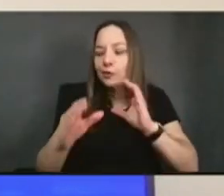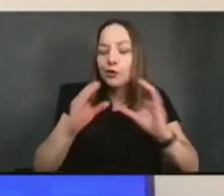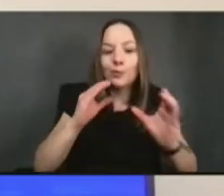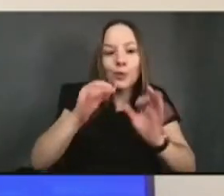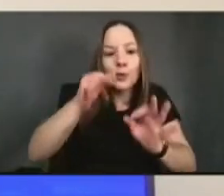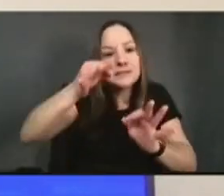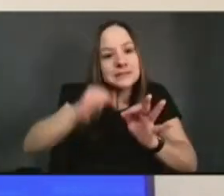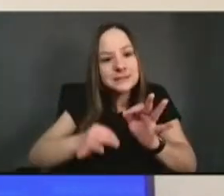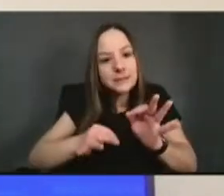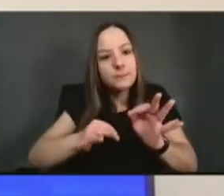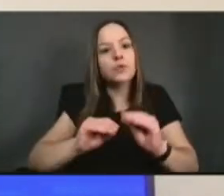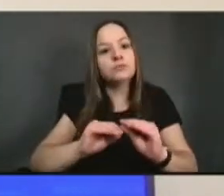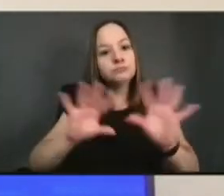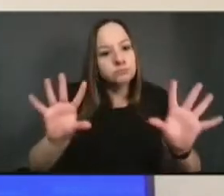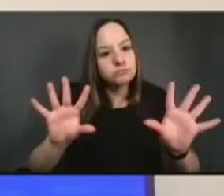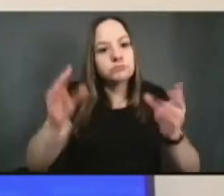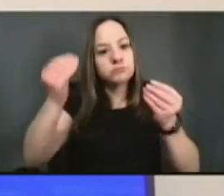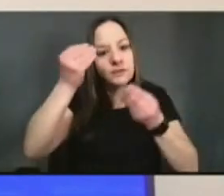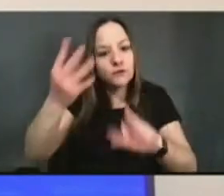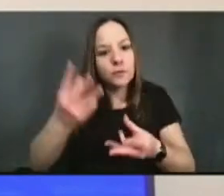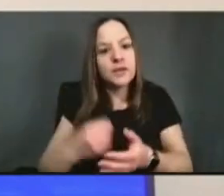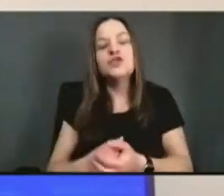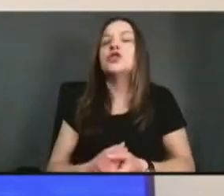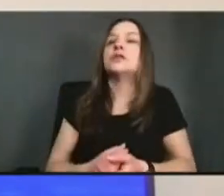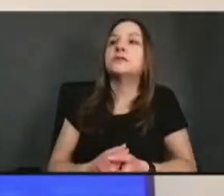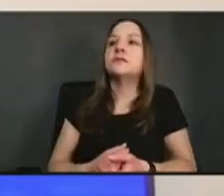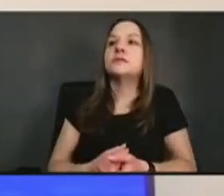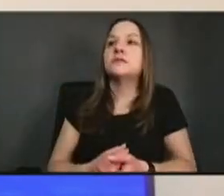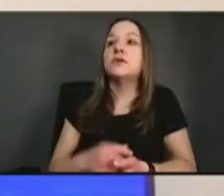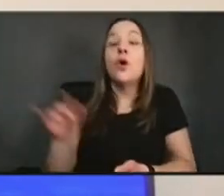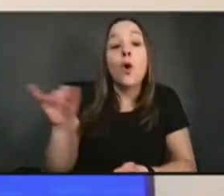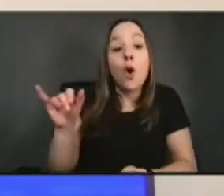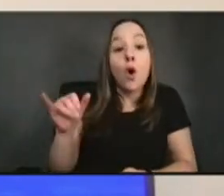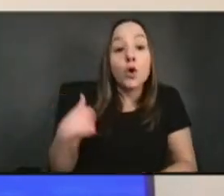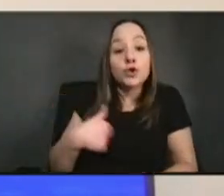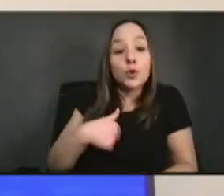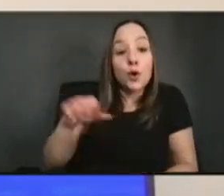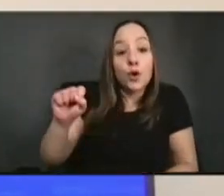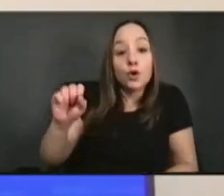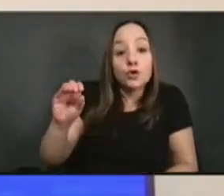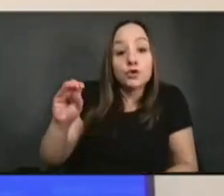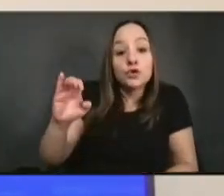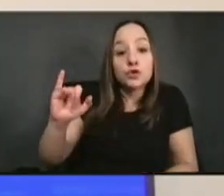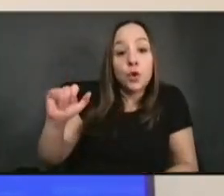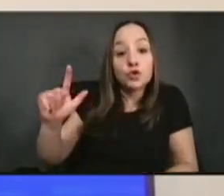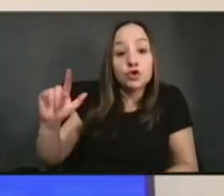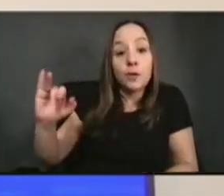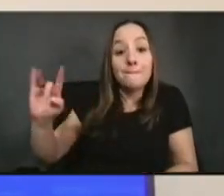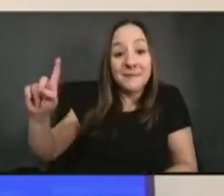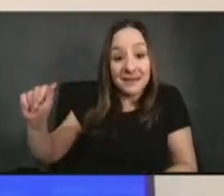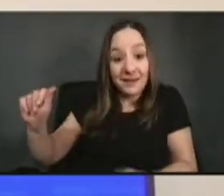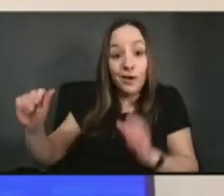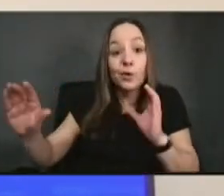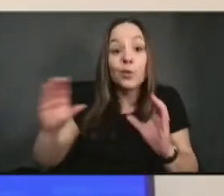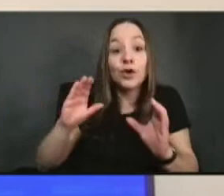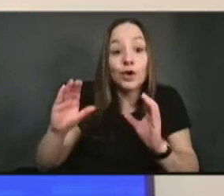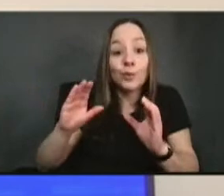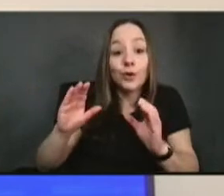what's important and how to make things simple and declarative. We do things. As I said, in our